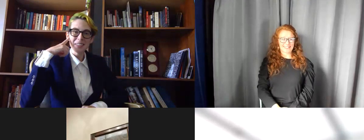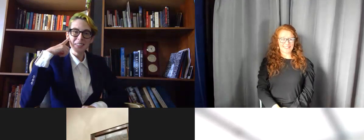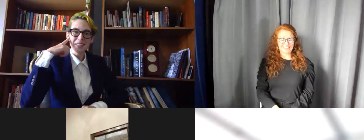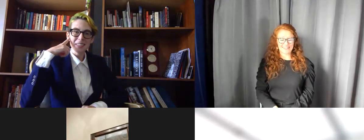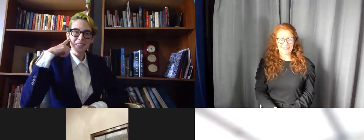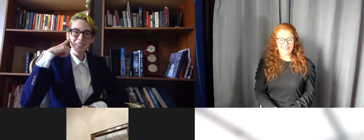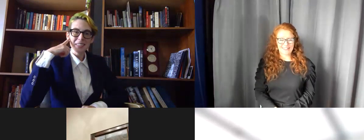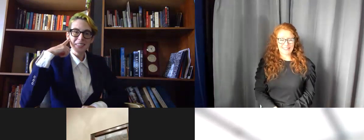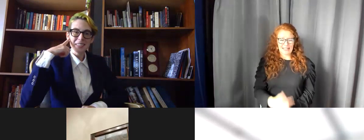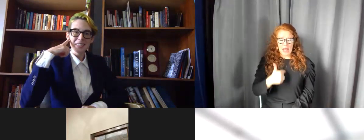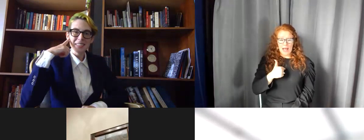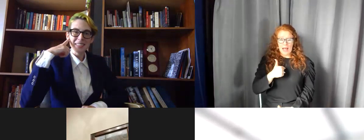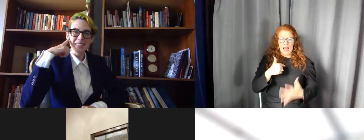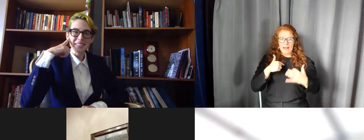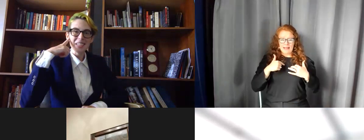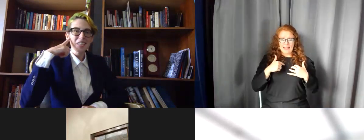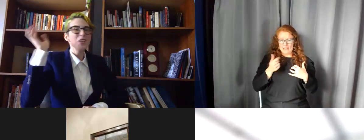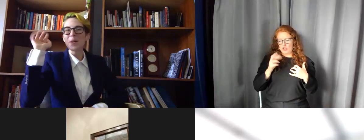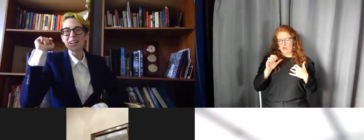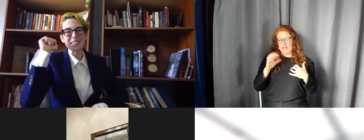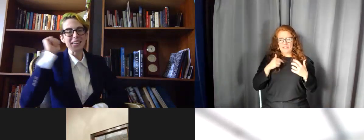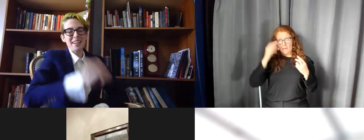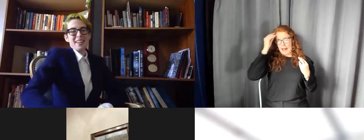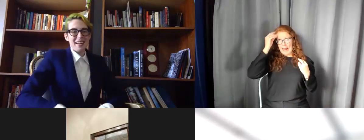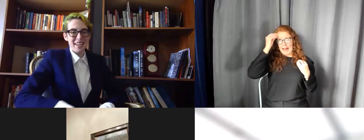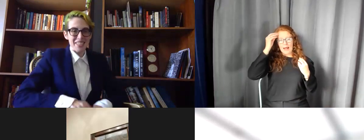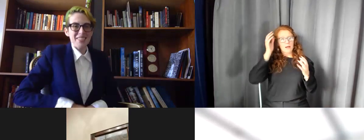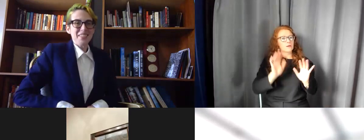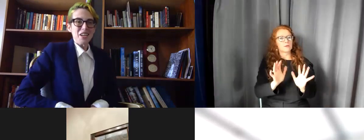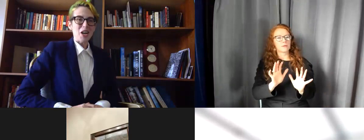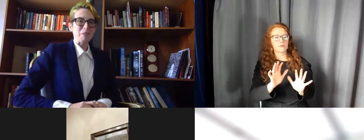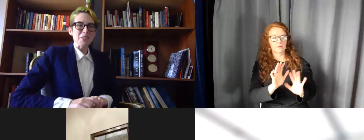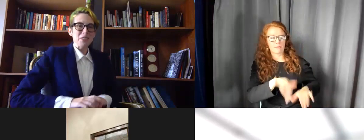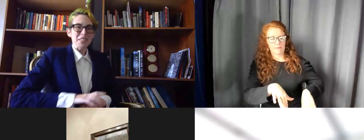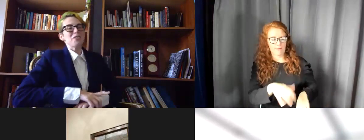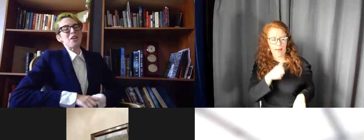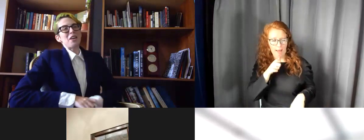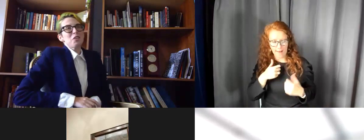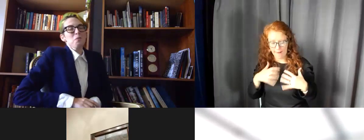Farrah Garland: I'm. I'm trying to think of what to say. Here I I I got you. So this is Fara.